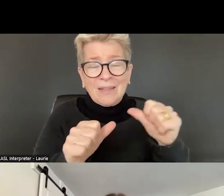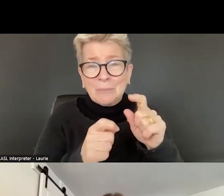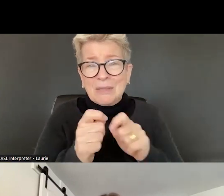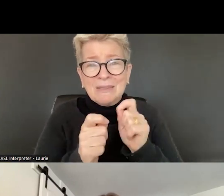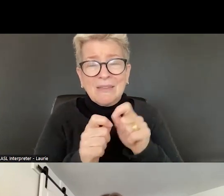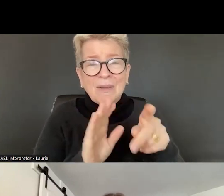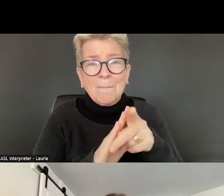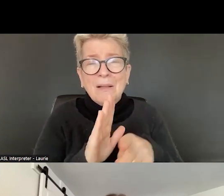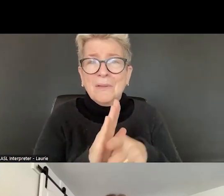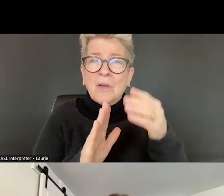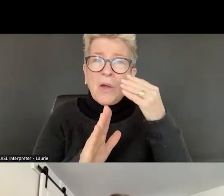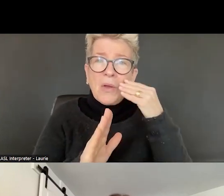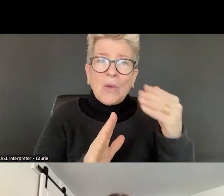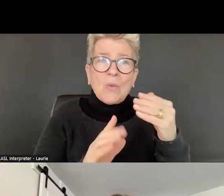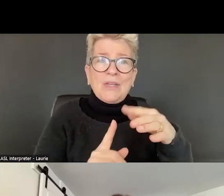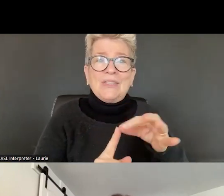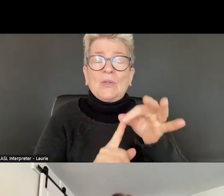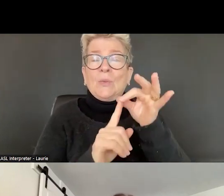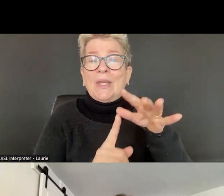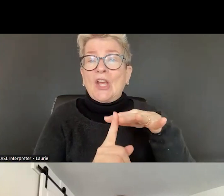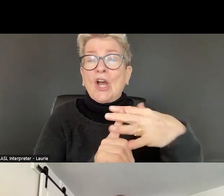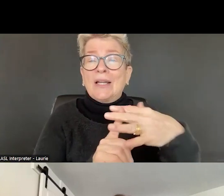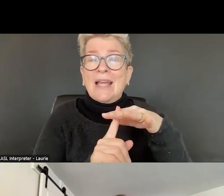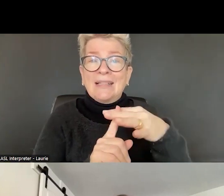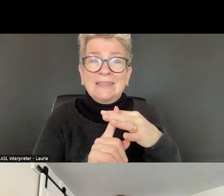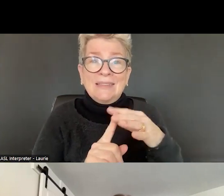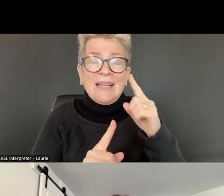are unique contexts and we'll get into a lot of that later, but I will be talking a lot